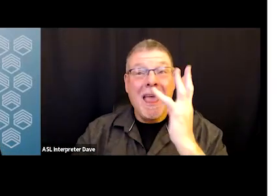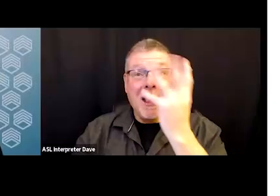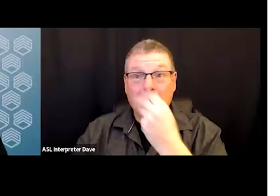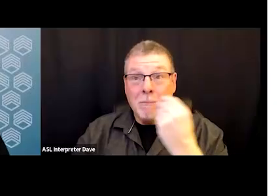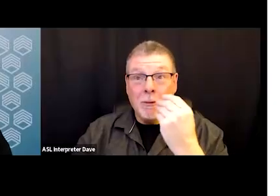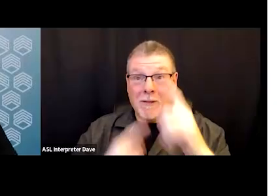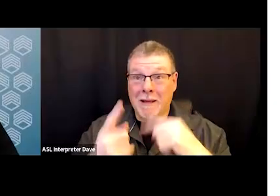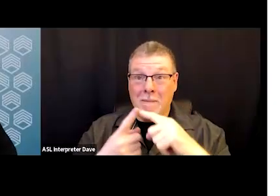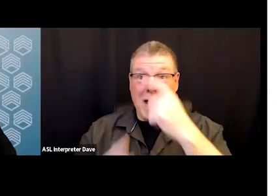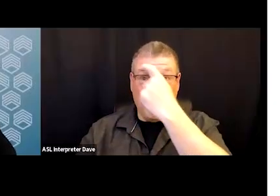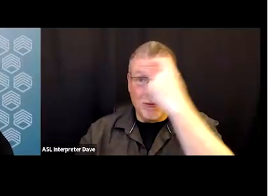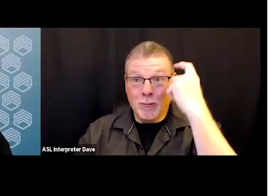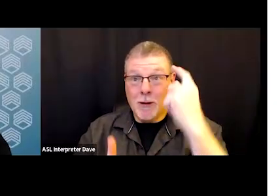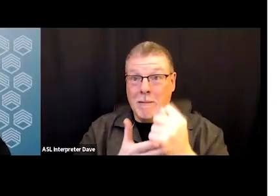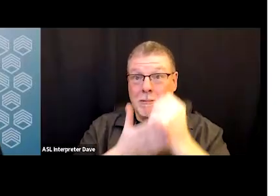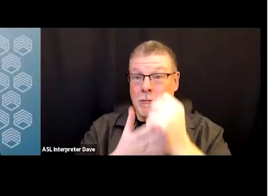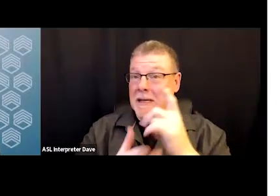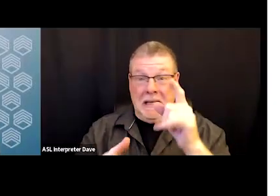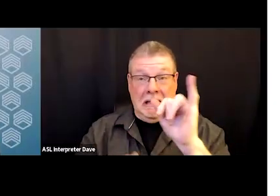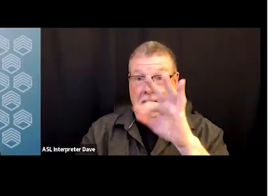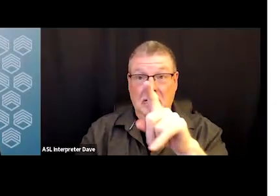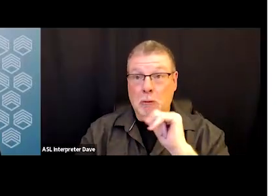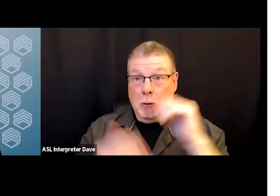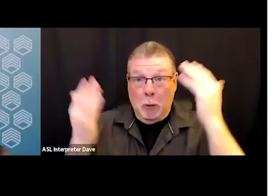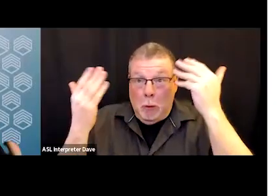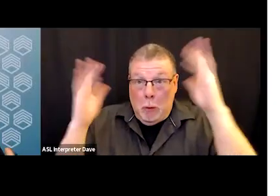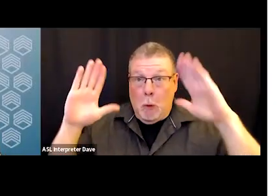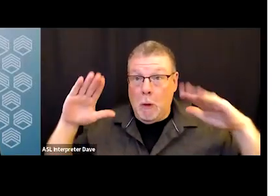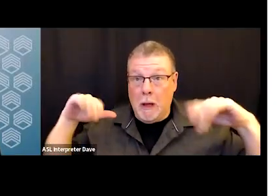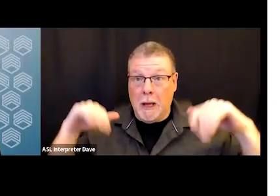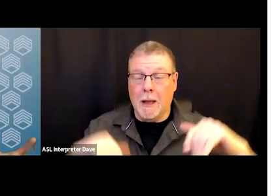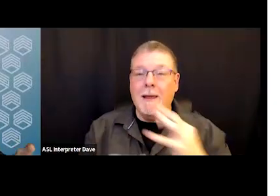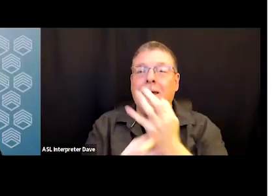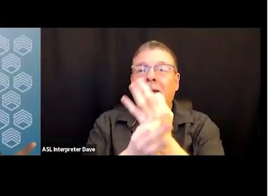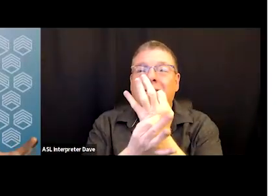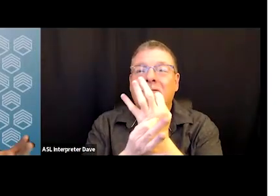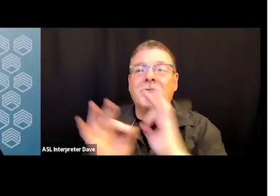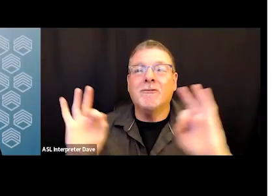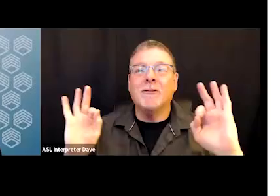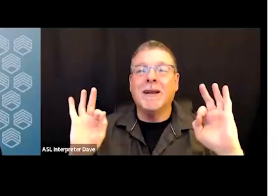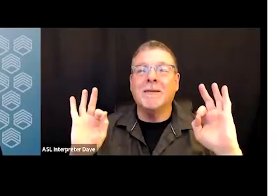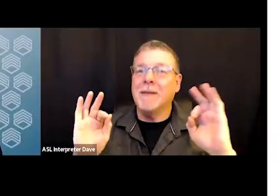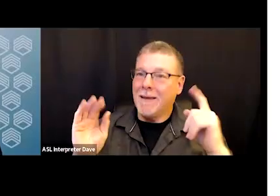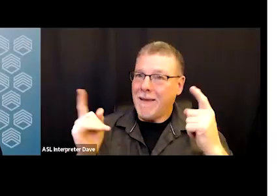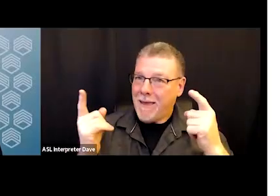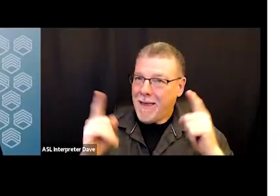if you're not aware, is that freedom can happen relatively quickly.